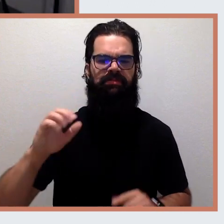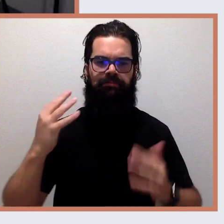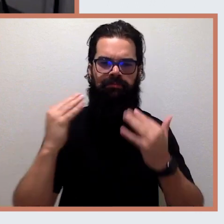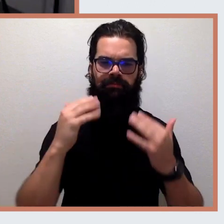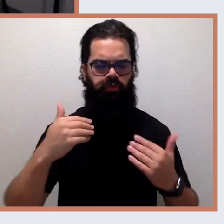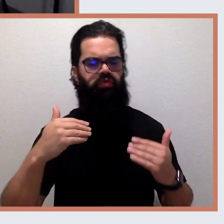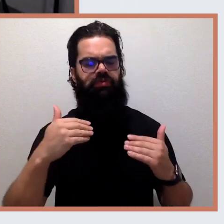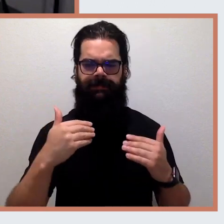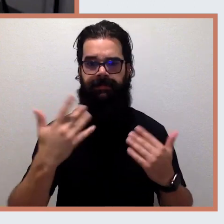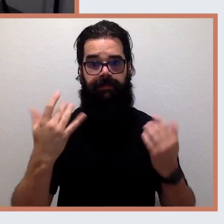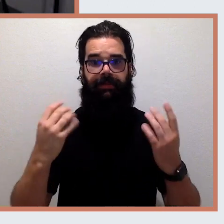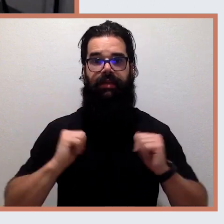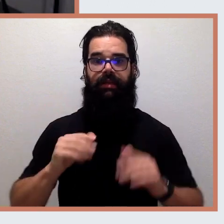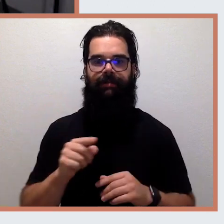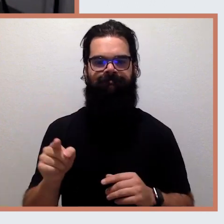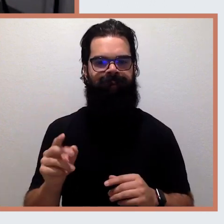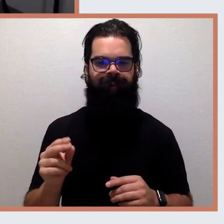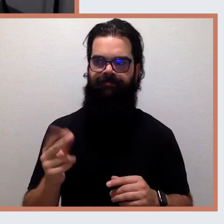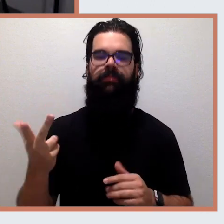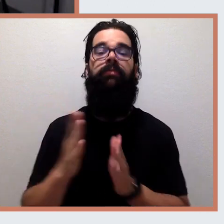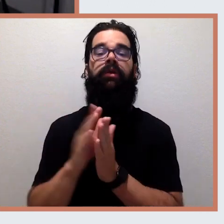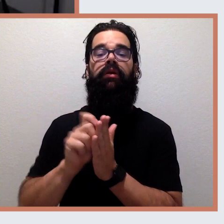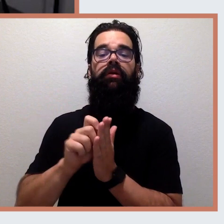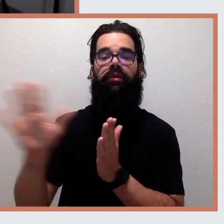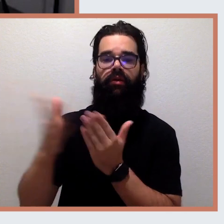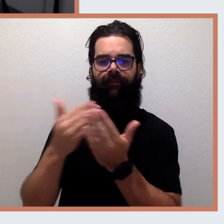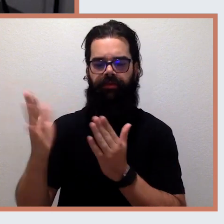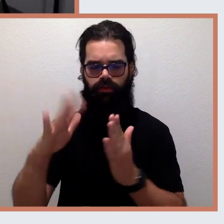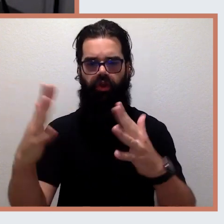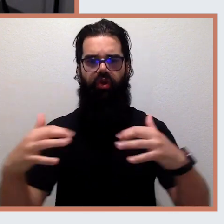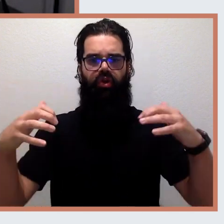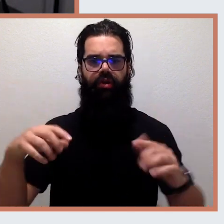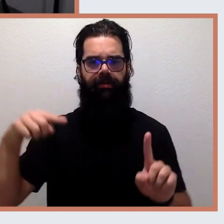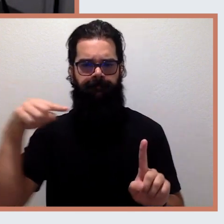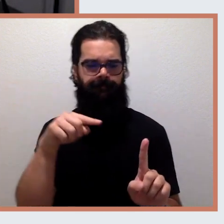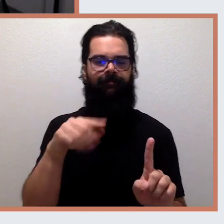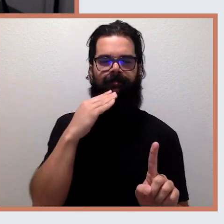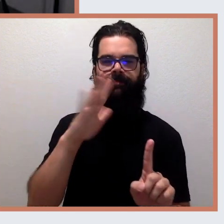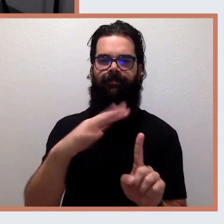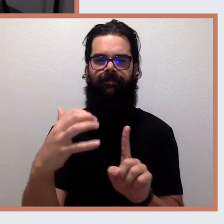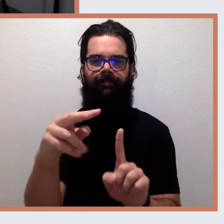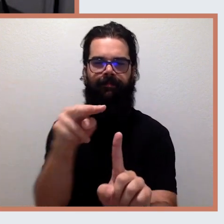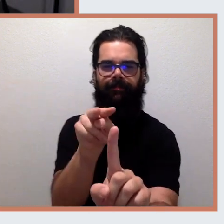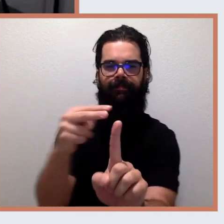something that happened to me doesn't really usually happen to lot of actors. When you book a series, usually you'll have the audition,